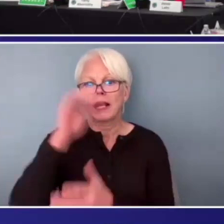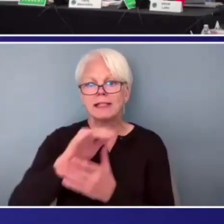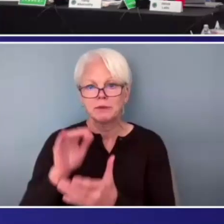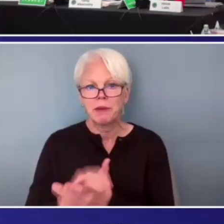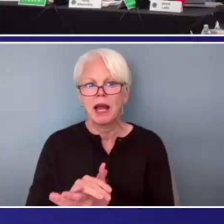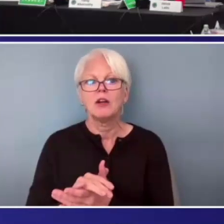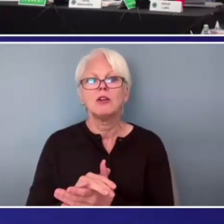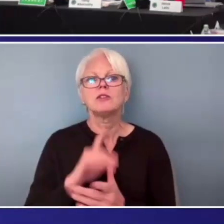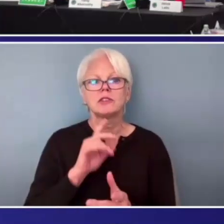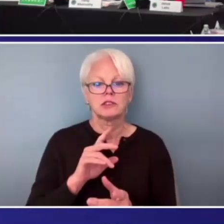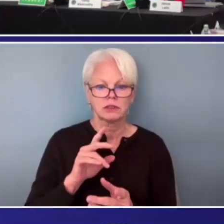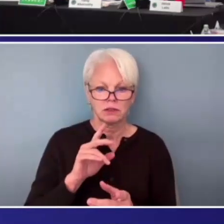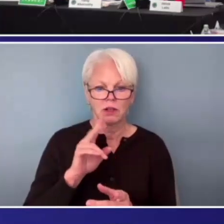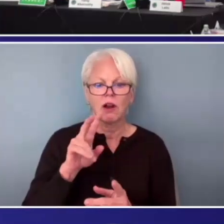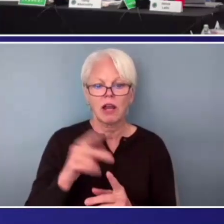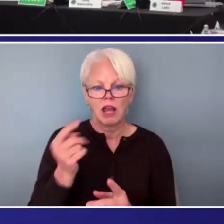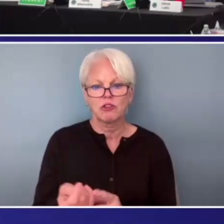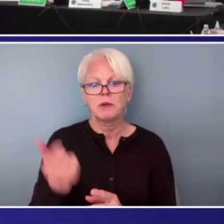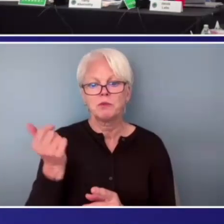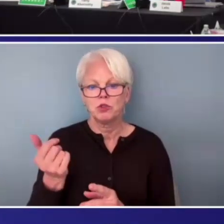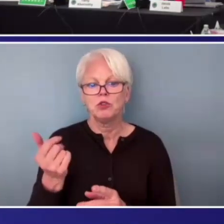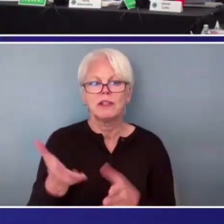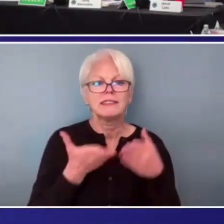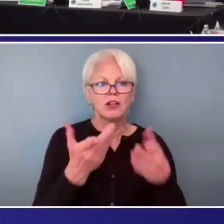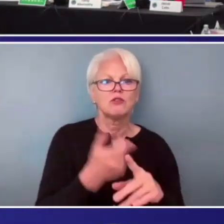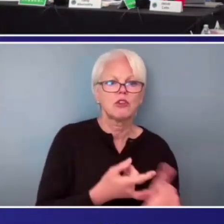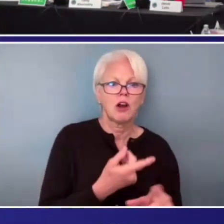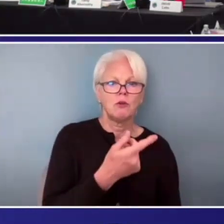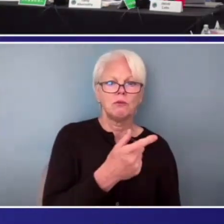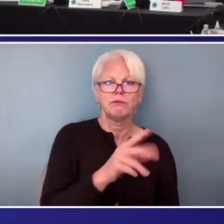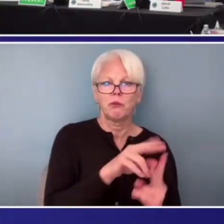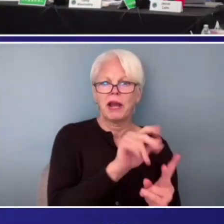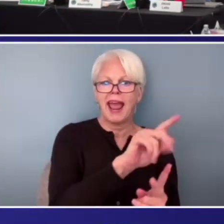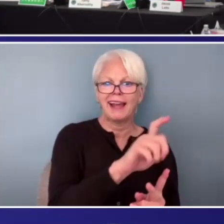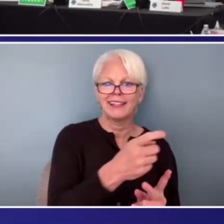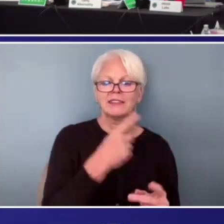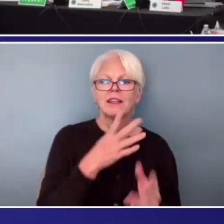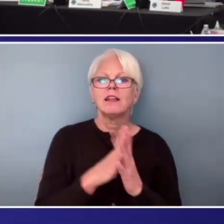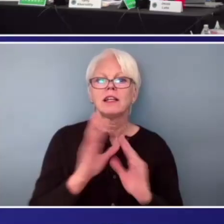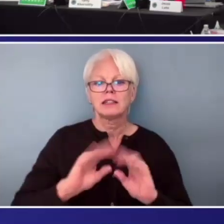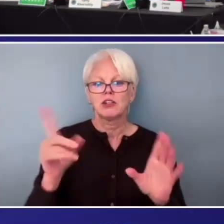And we removed from a suggestion, I believe, from one of the Alex's to clarify where the adjusted income was